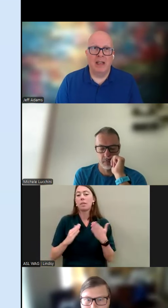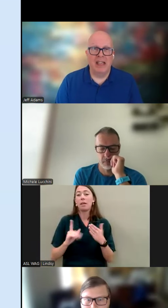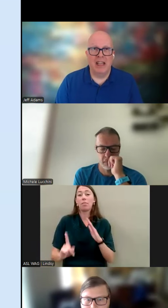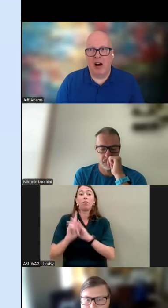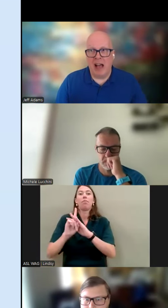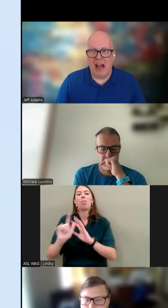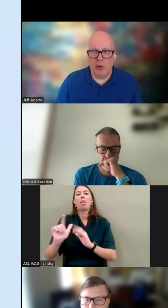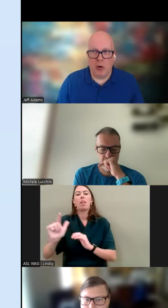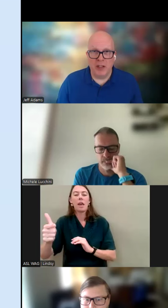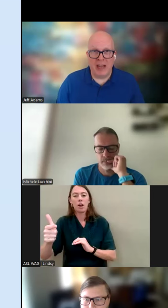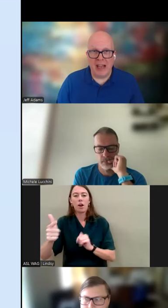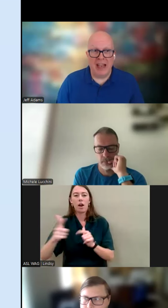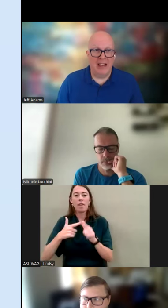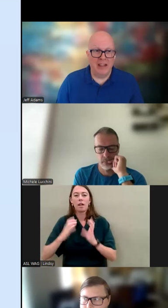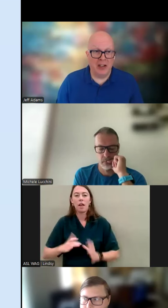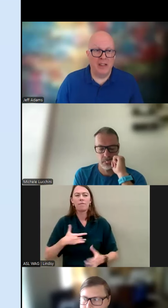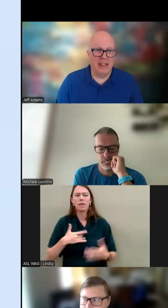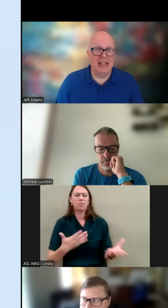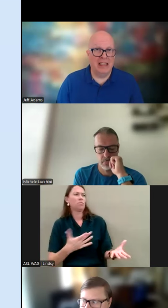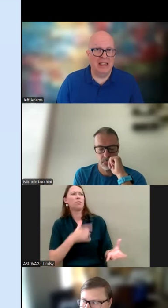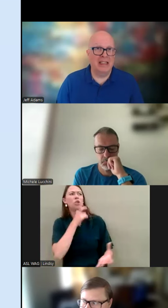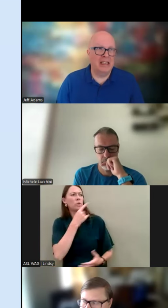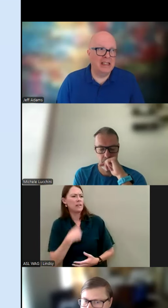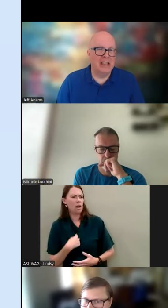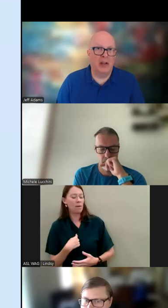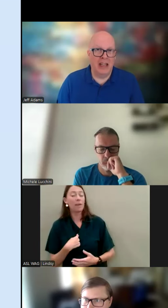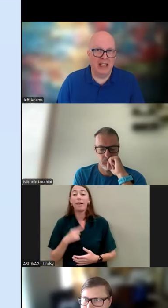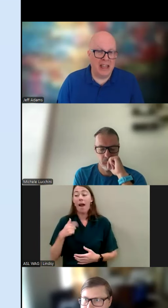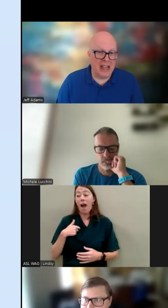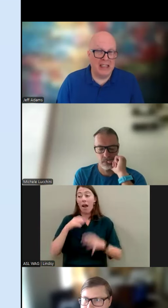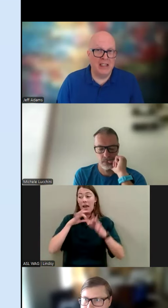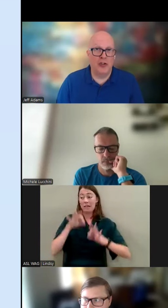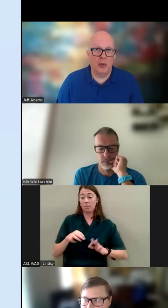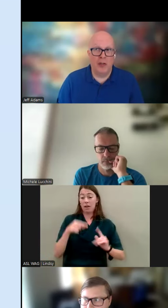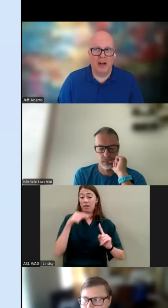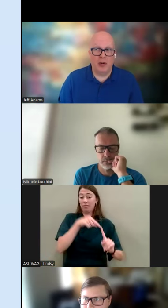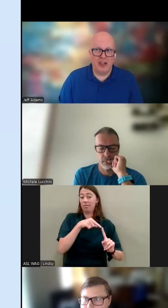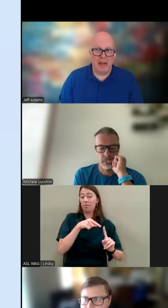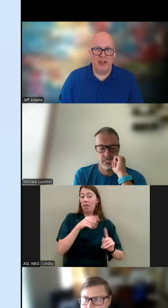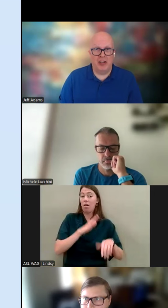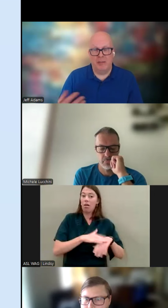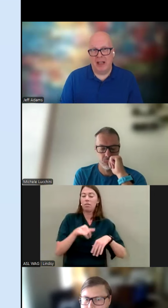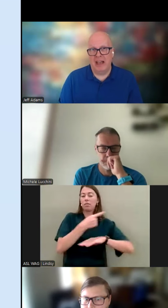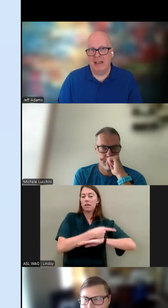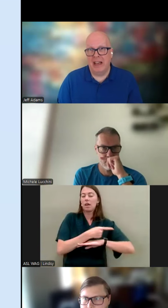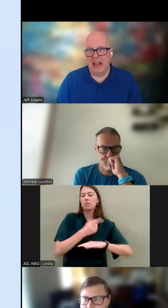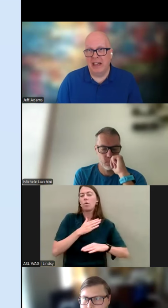Because I think we all have a role to play in terms of getting things accessible and I think that's a central role that a project manager can play in that kind